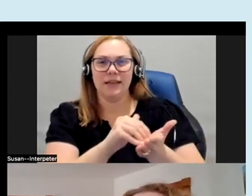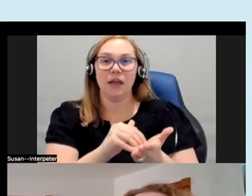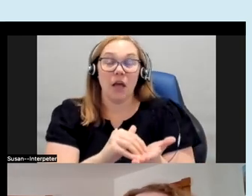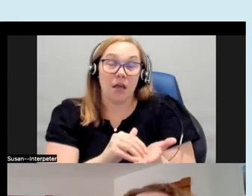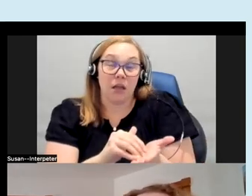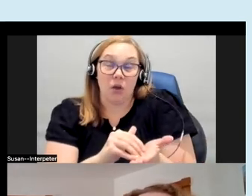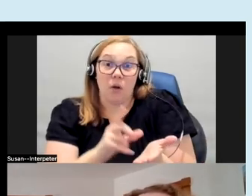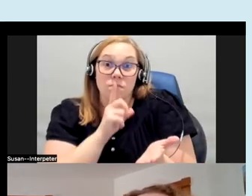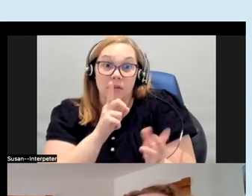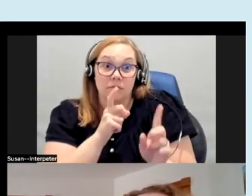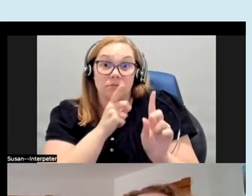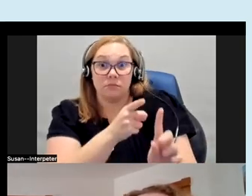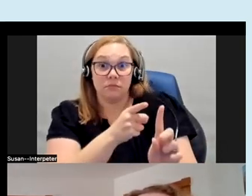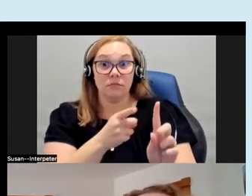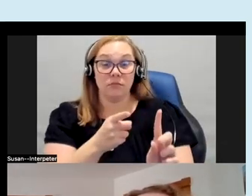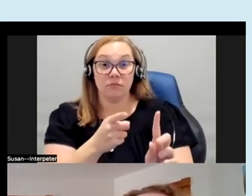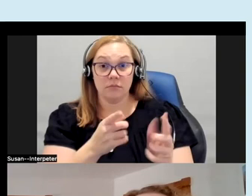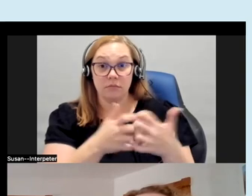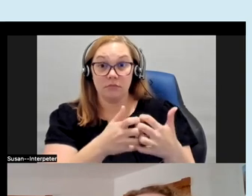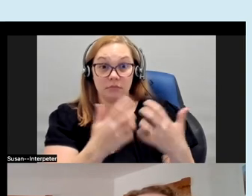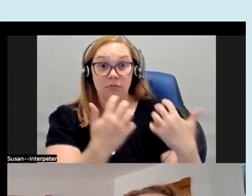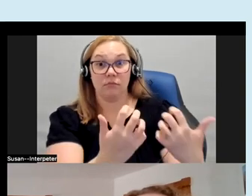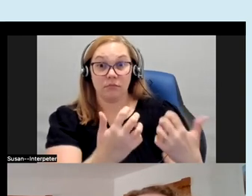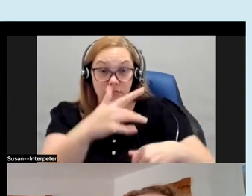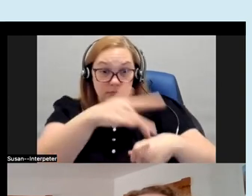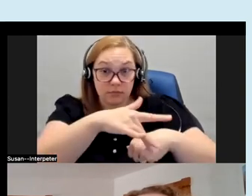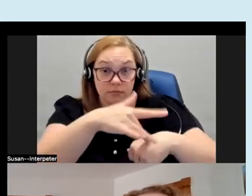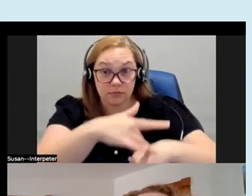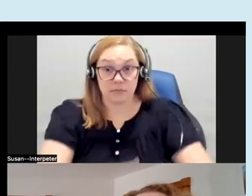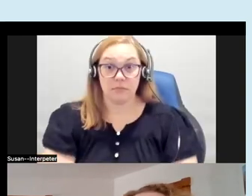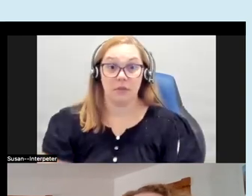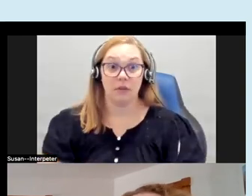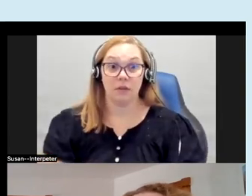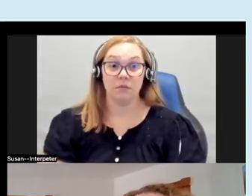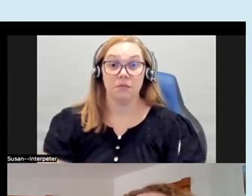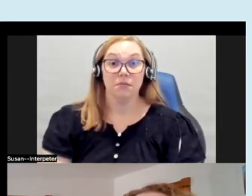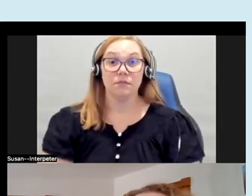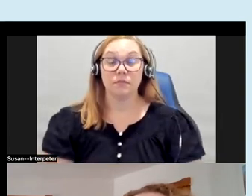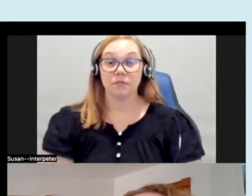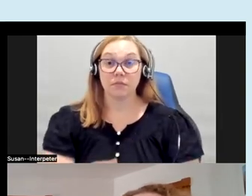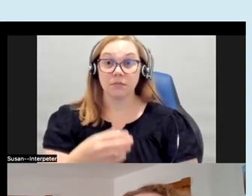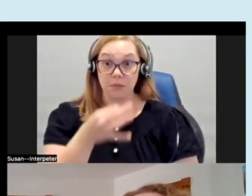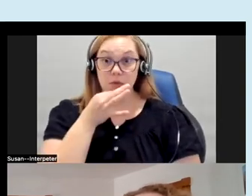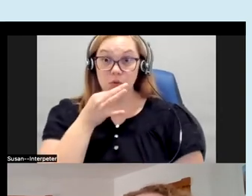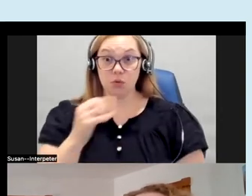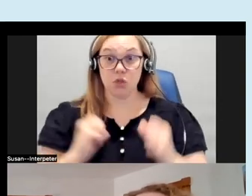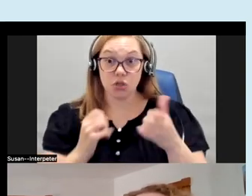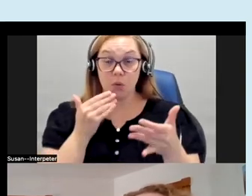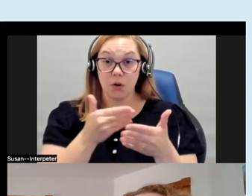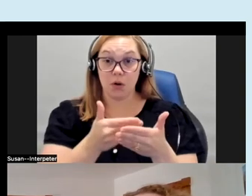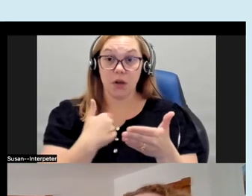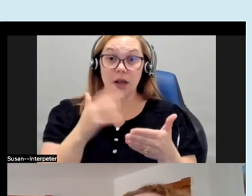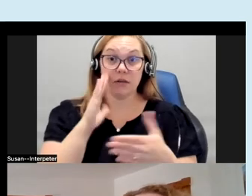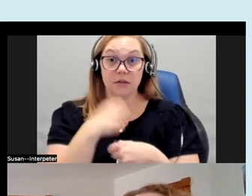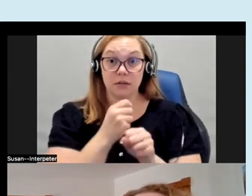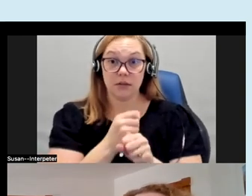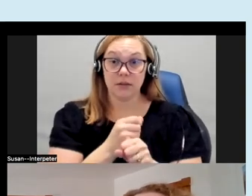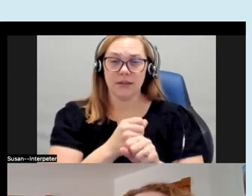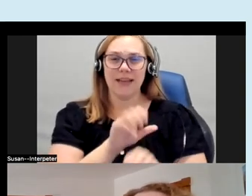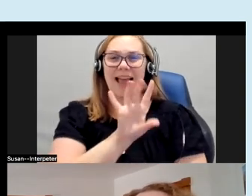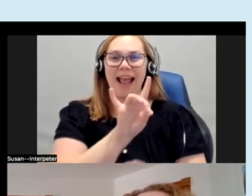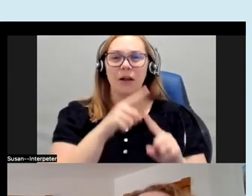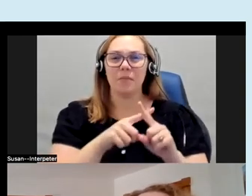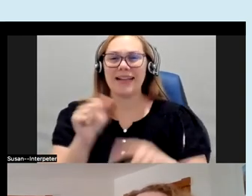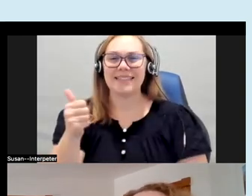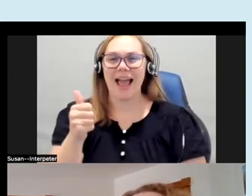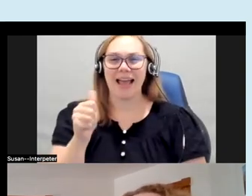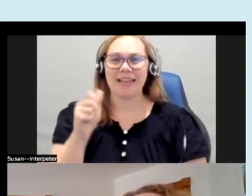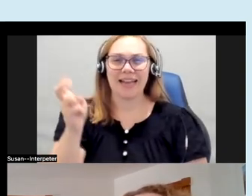audience For an upcoming show that I'm doing I'm creating one that's 8 by 10 inches and hopefully